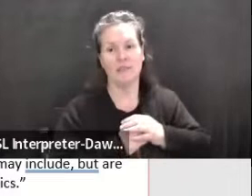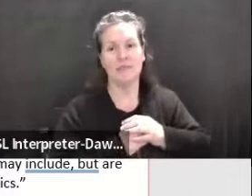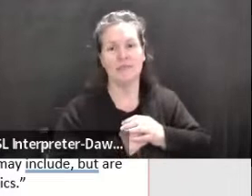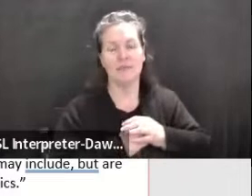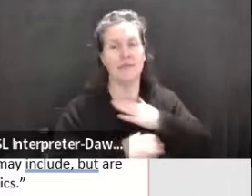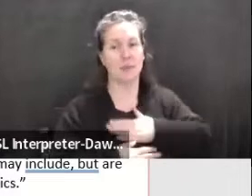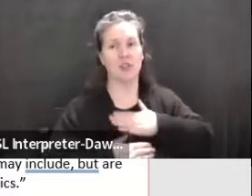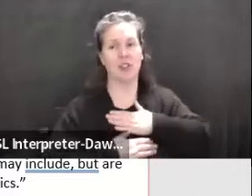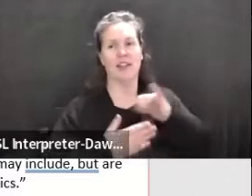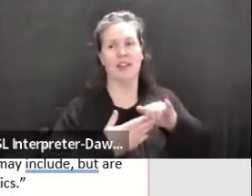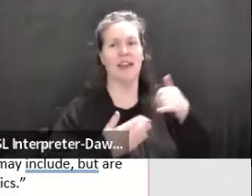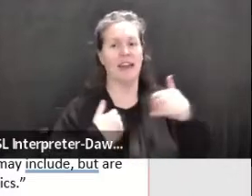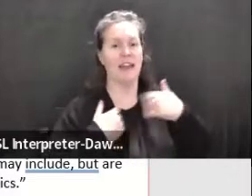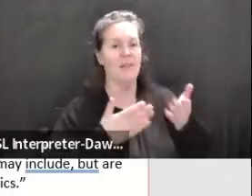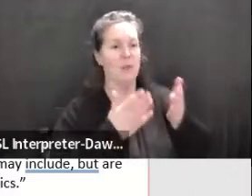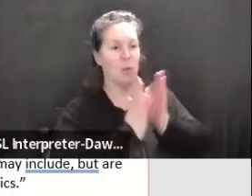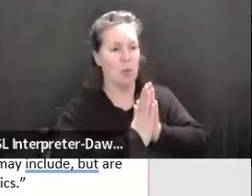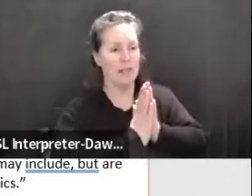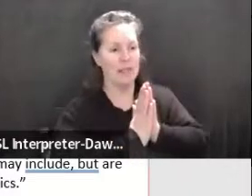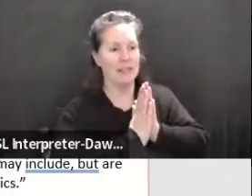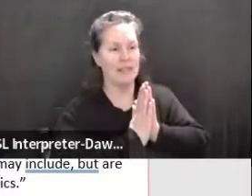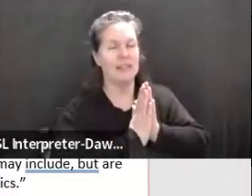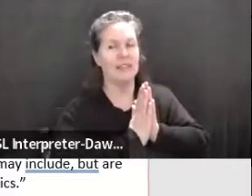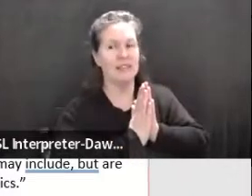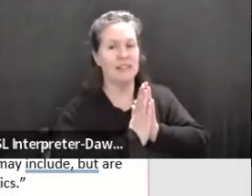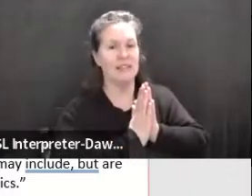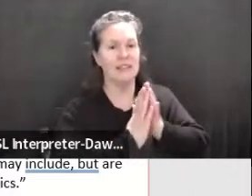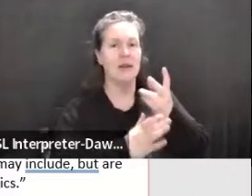And there's a request, both in the chat.